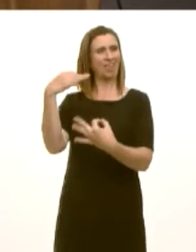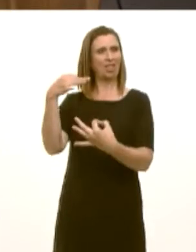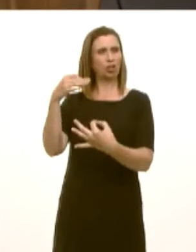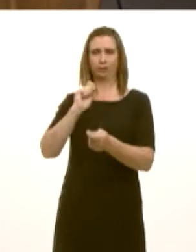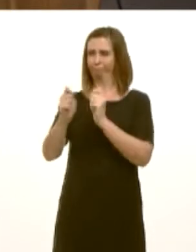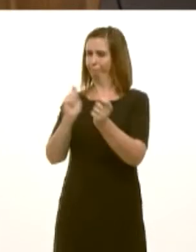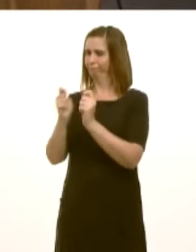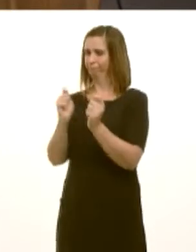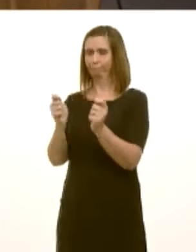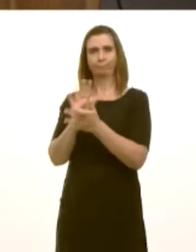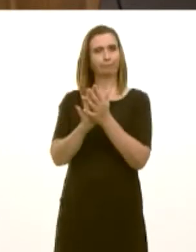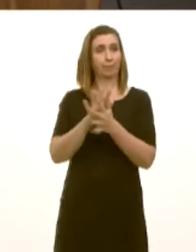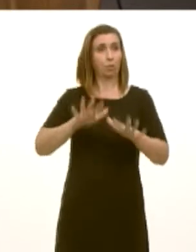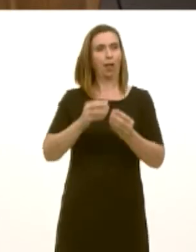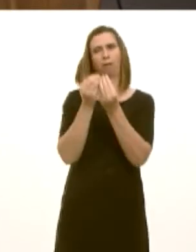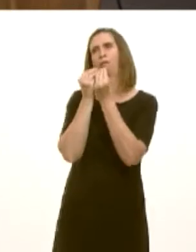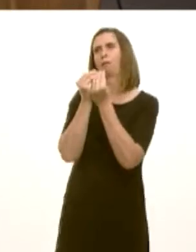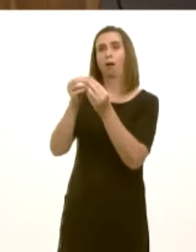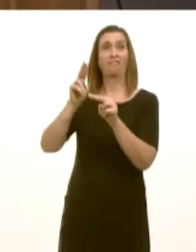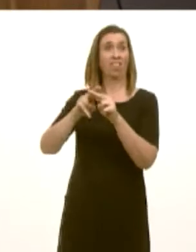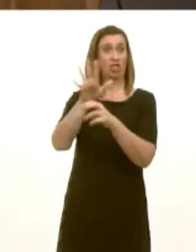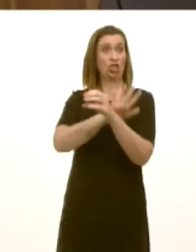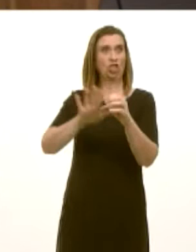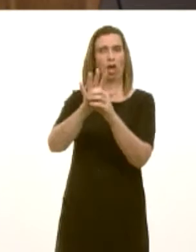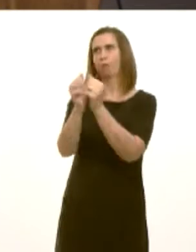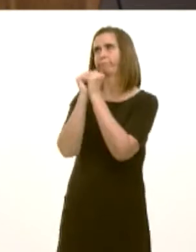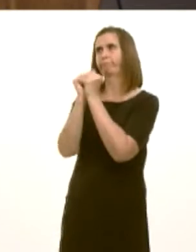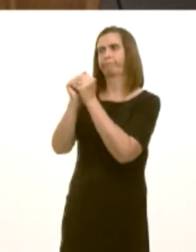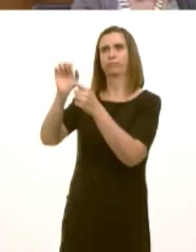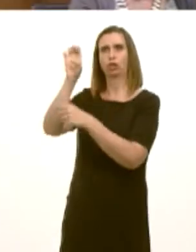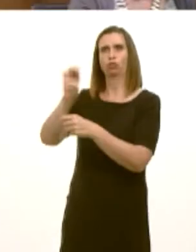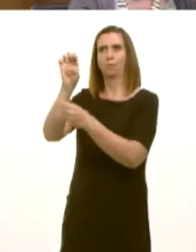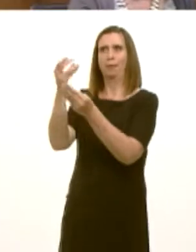the value to Wales, and indeed to Flintshire, of UK membership of the EU. Sandy Mewies: Thank you very much indeed.